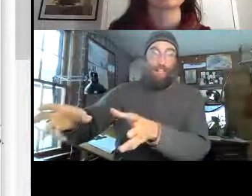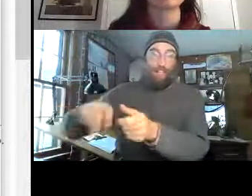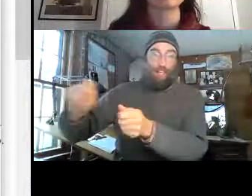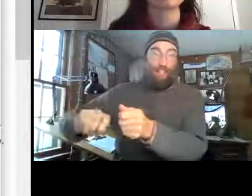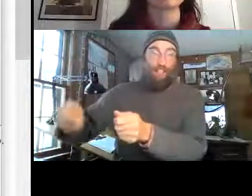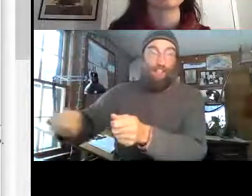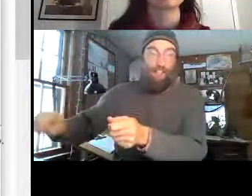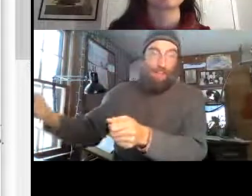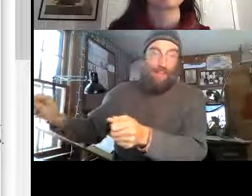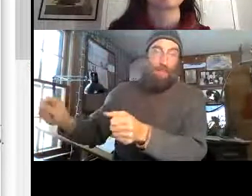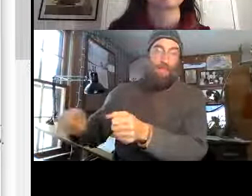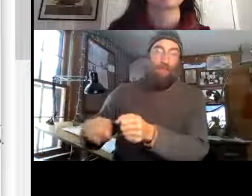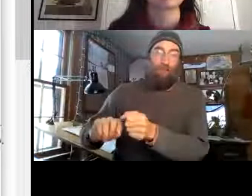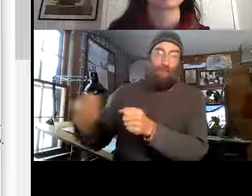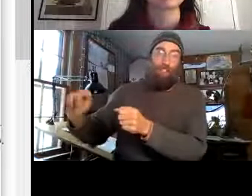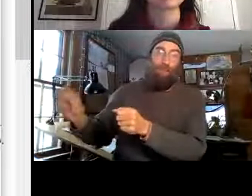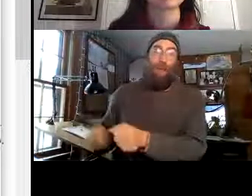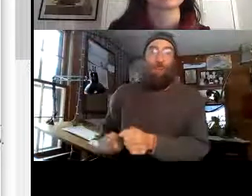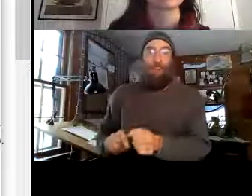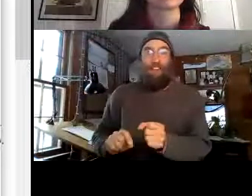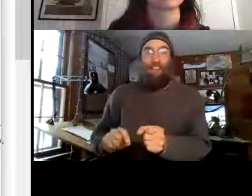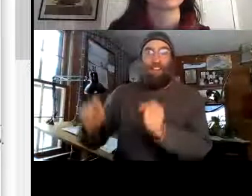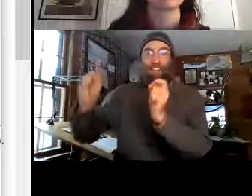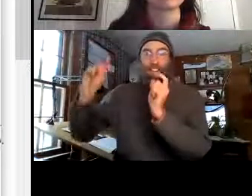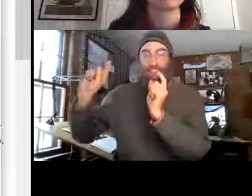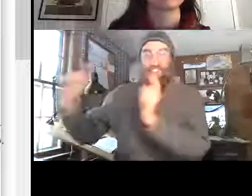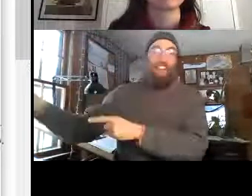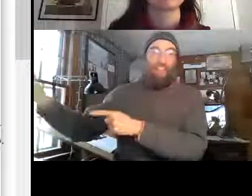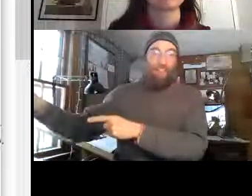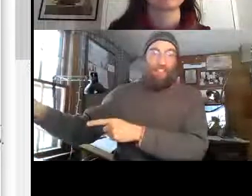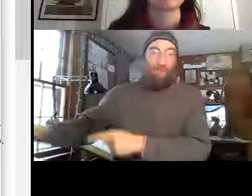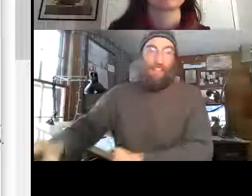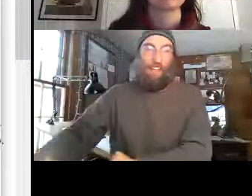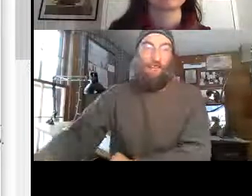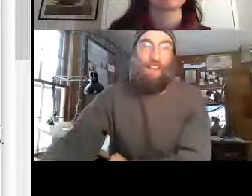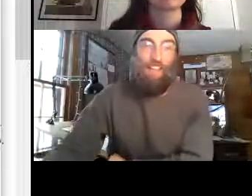And they knew, because they couldn't sign their name on their enlistment papers. They sent them to this reading and writing